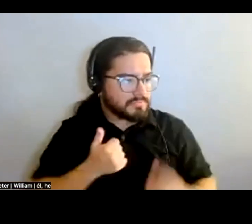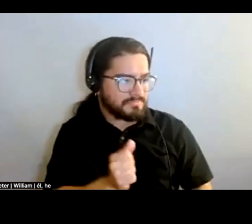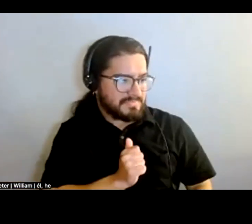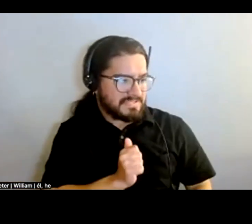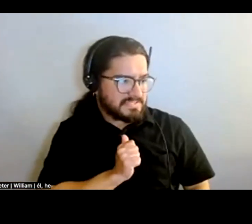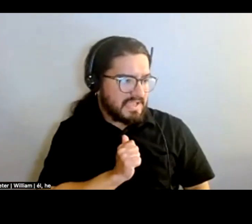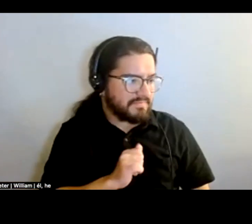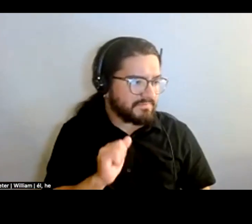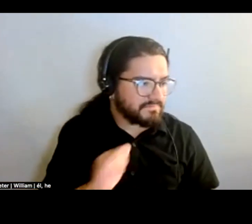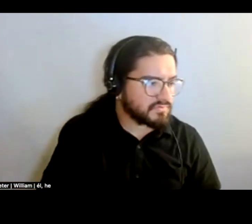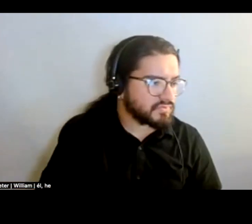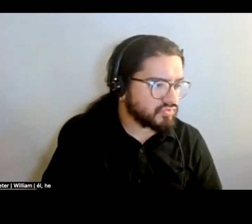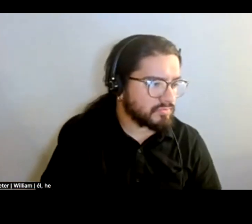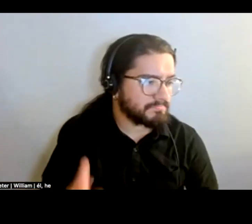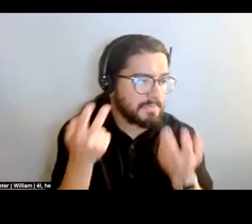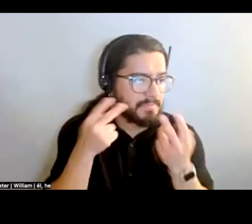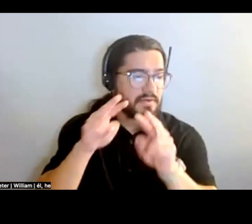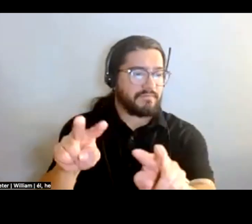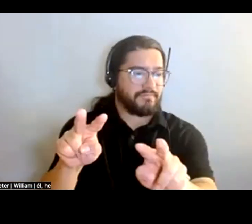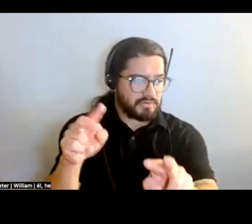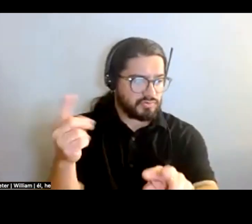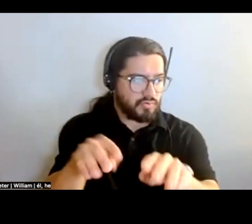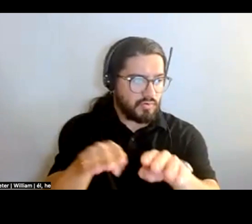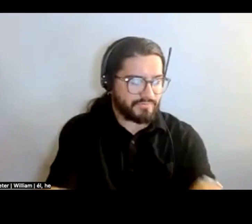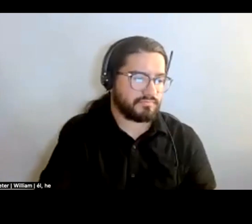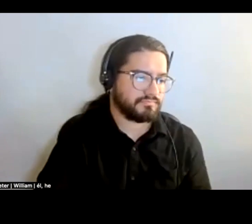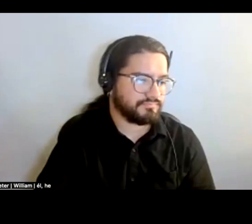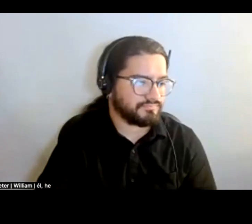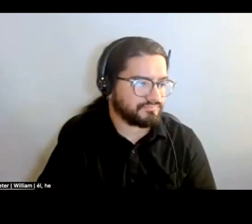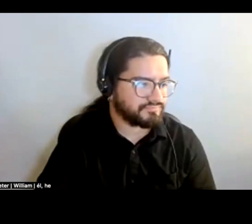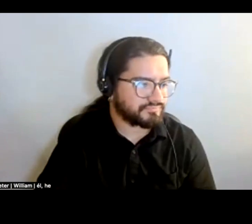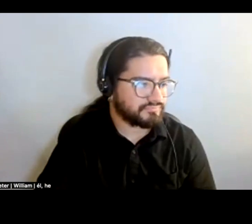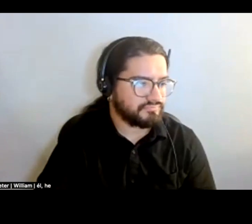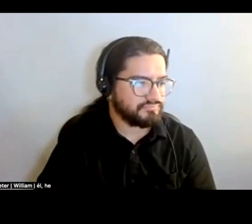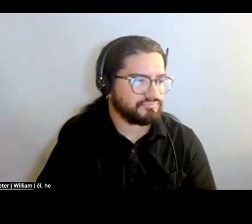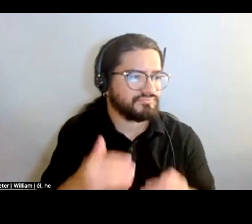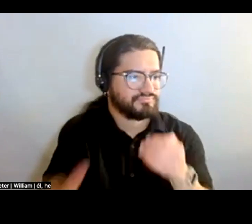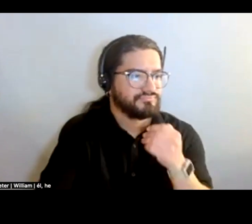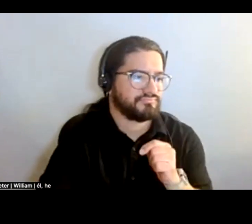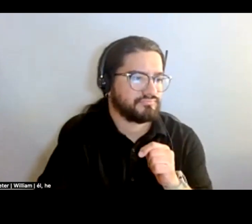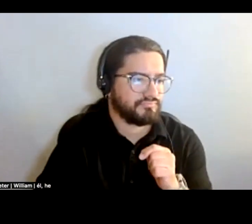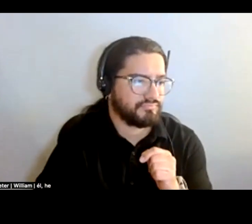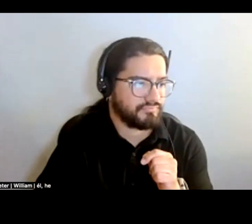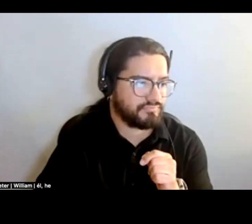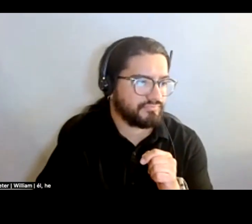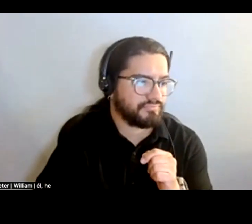In this story, you escape in this story, you bleed in this story, you survive.